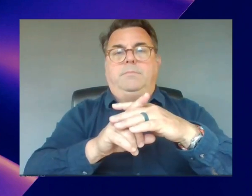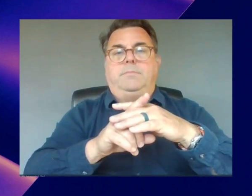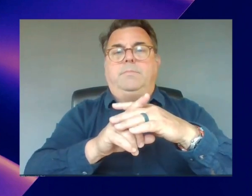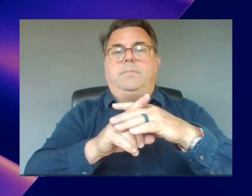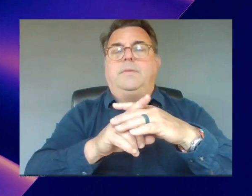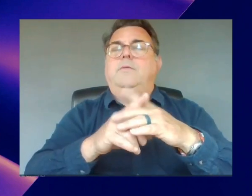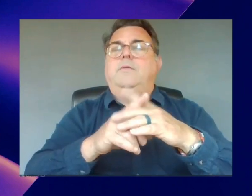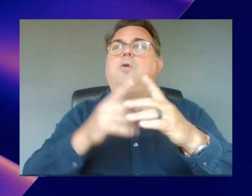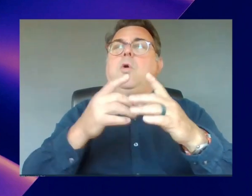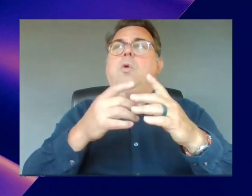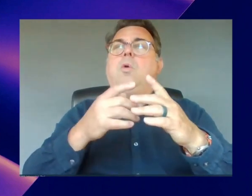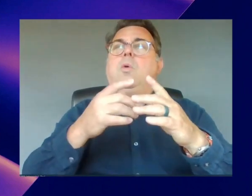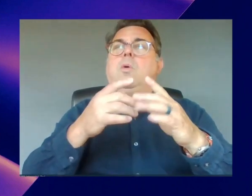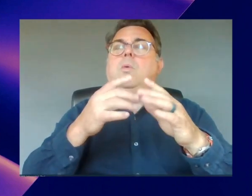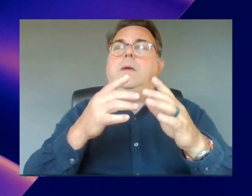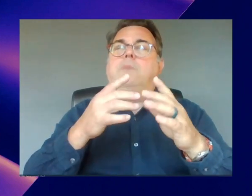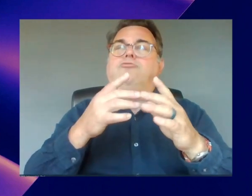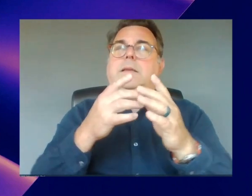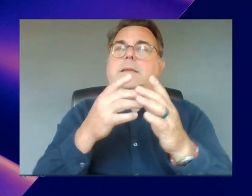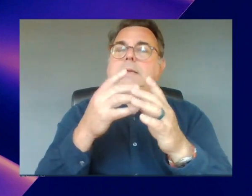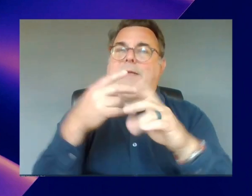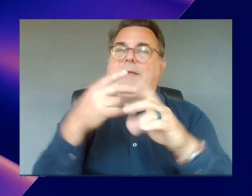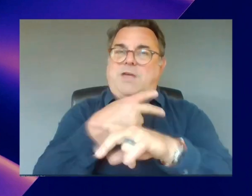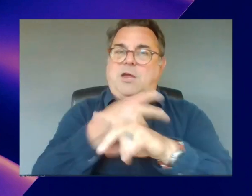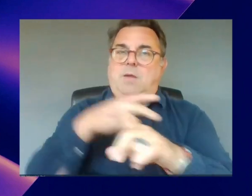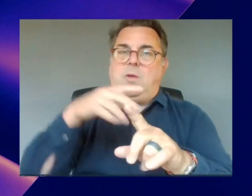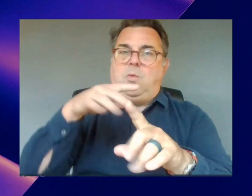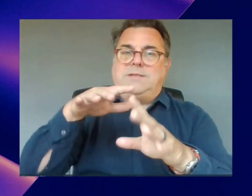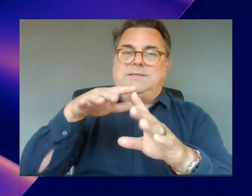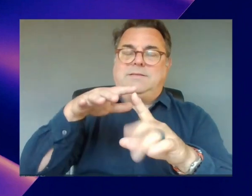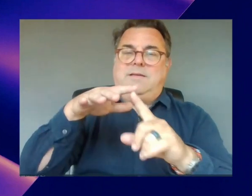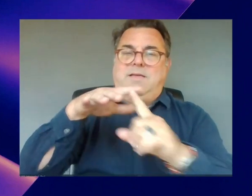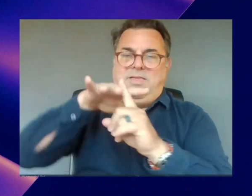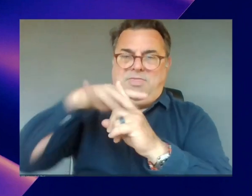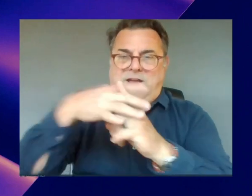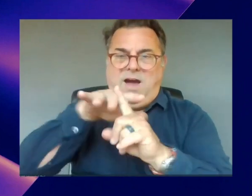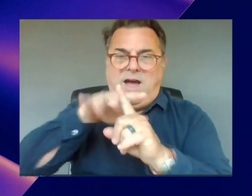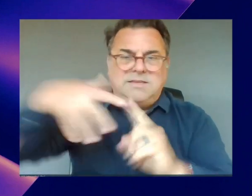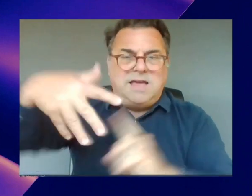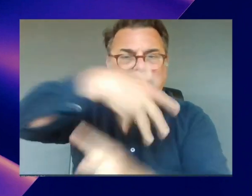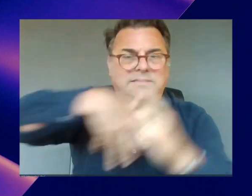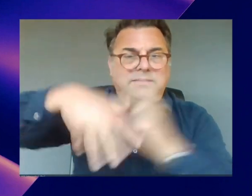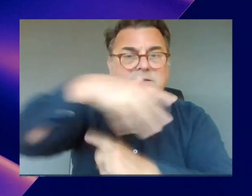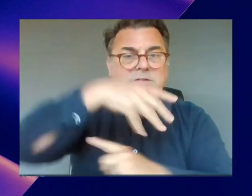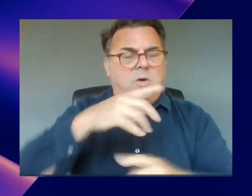And then on top of that, so when an anomaly comes up we'll go fetch the logs, and we'll sift through the logs